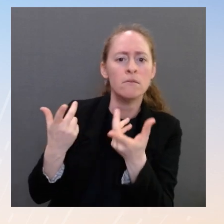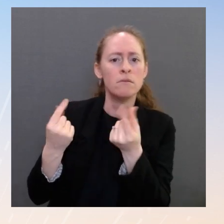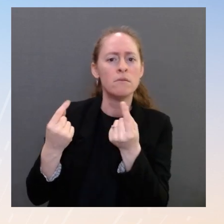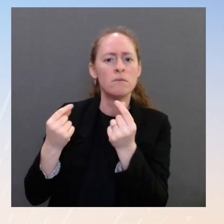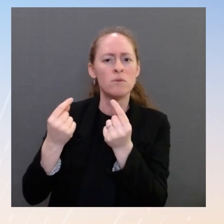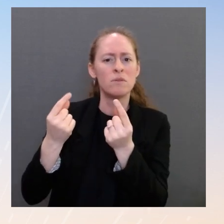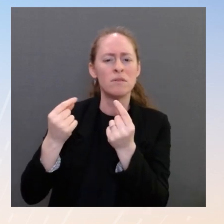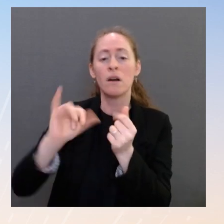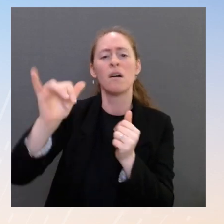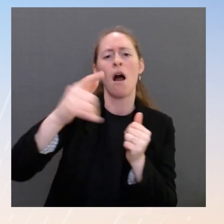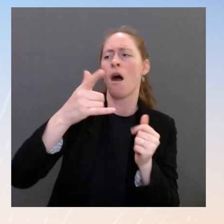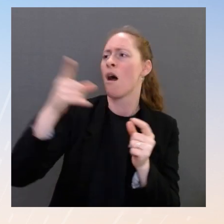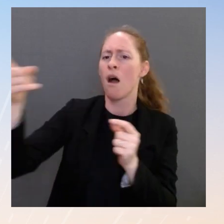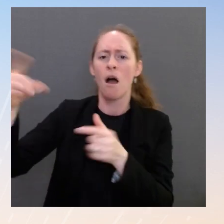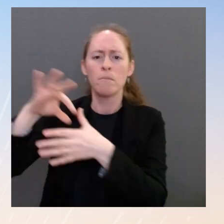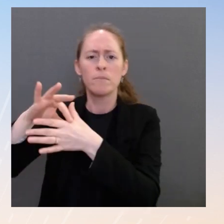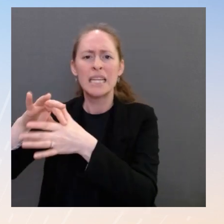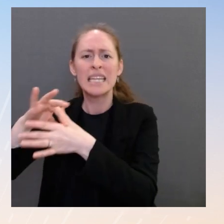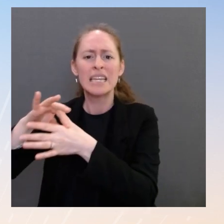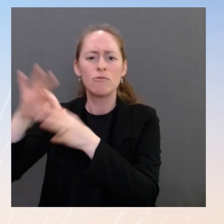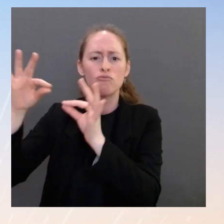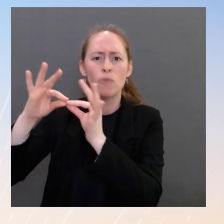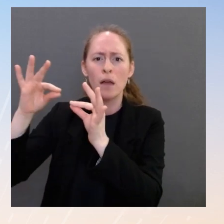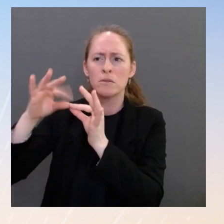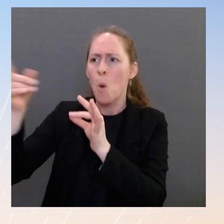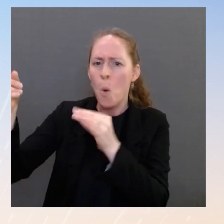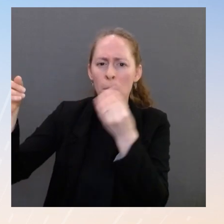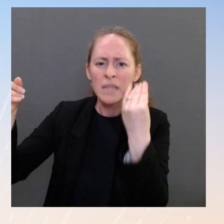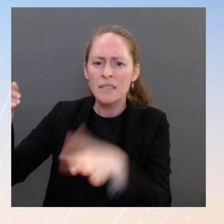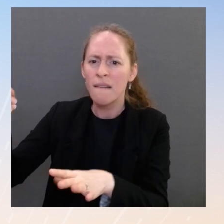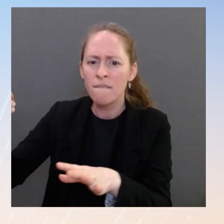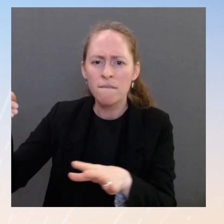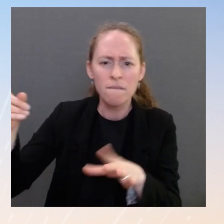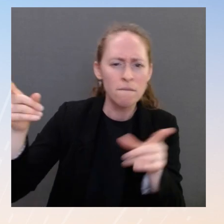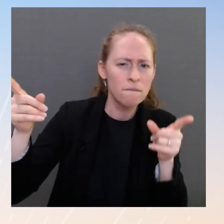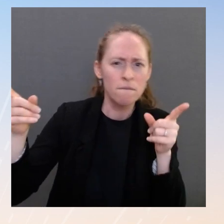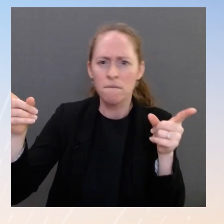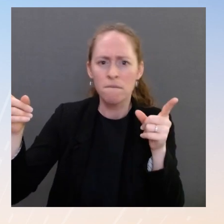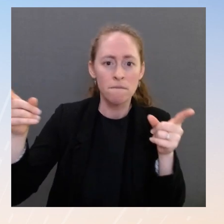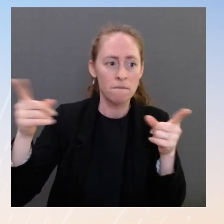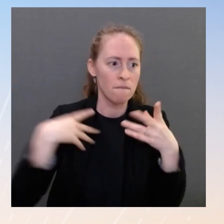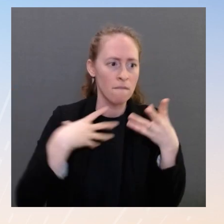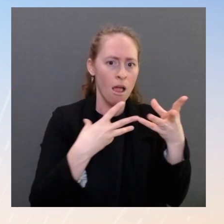pretty widely there are many categories where we're seeing double-digit inflation: flour, coffee, fruit.